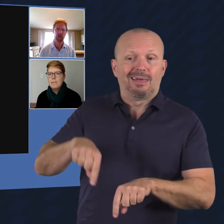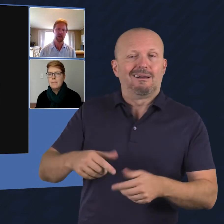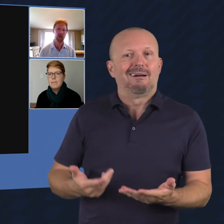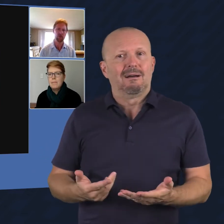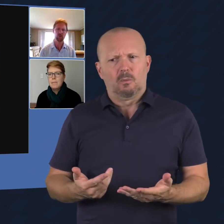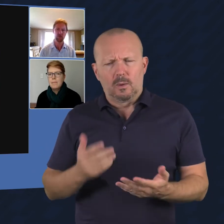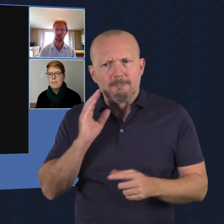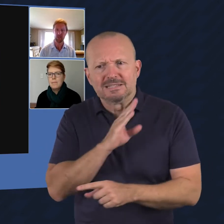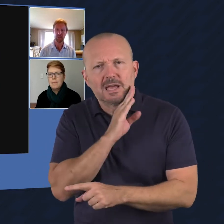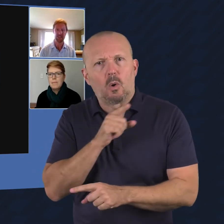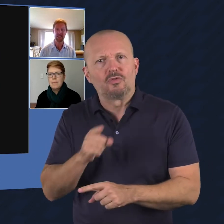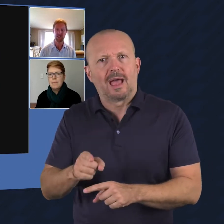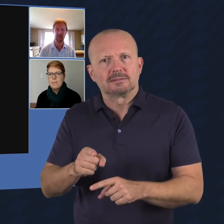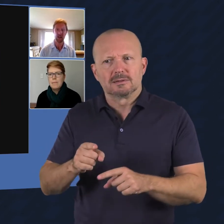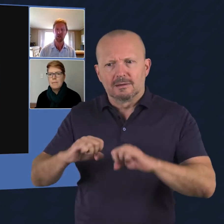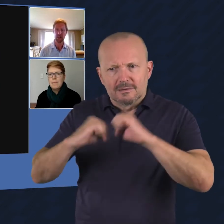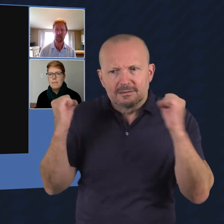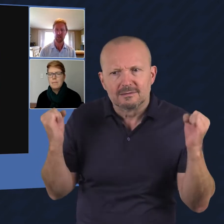around how most music is now created.